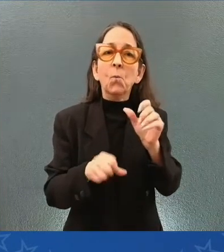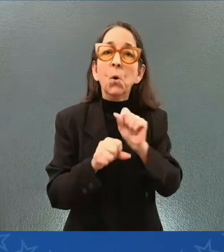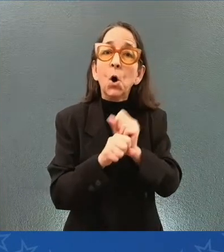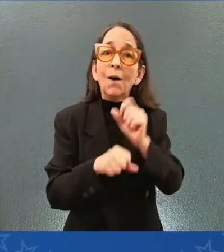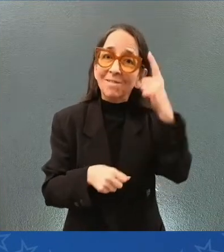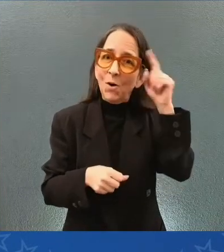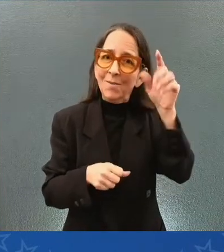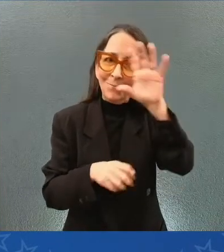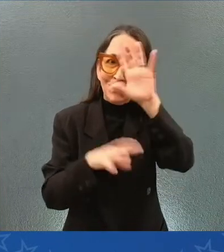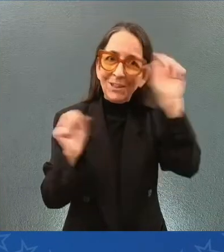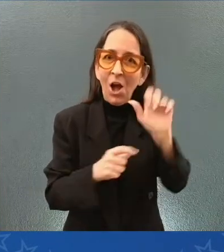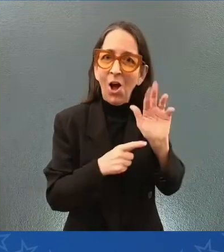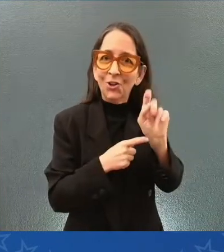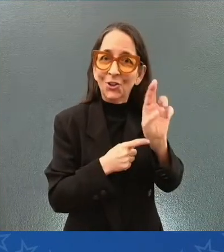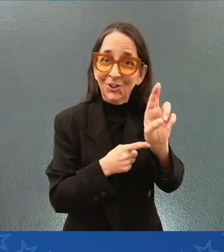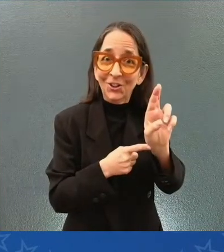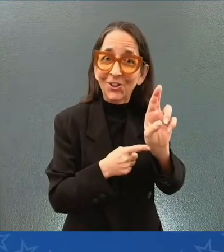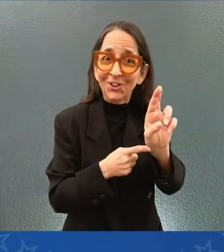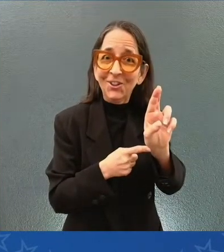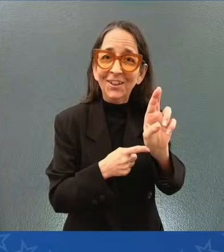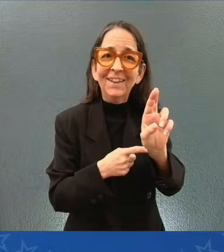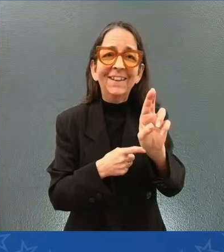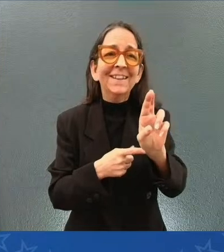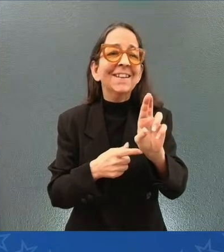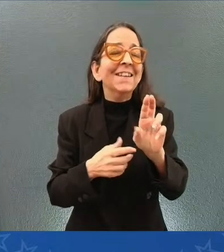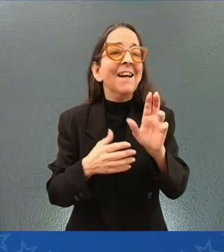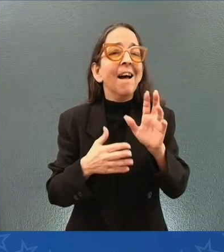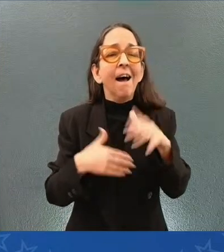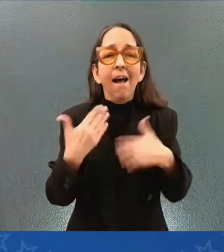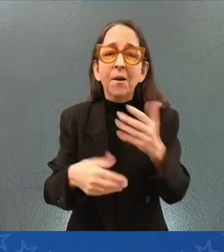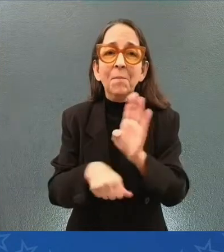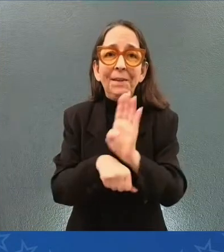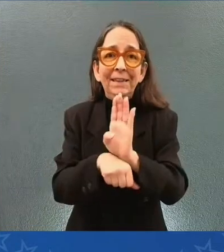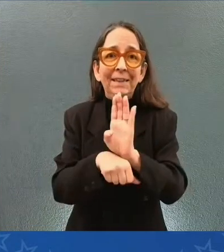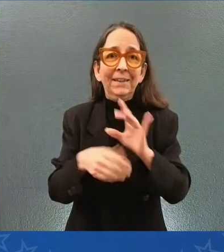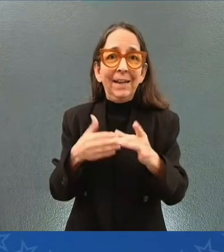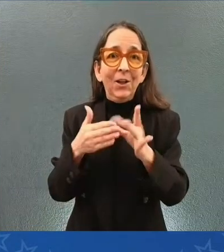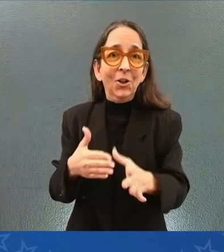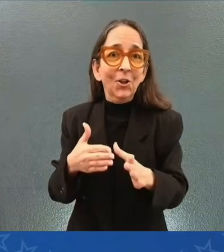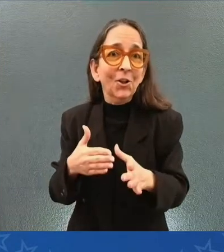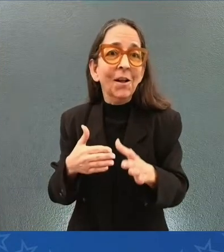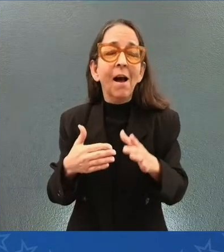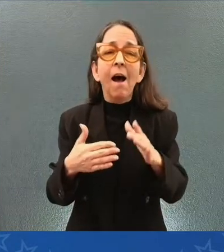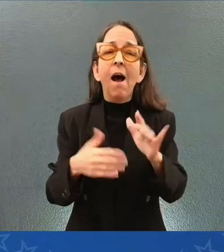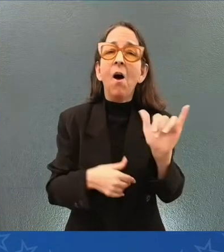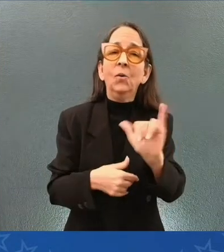and philanthropist. From advancing cutting-edge cancer treatment to restoring our nation's monuments,